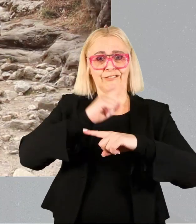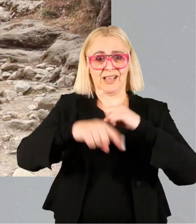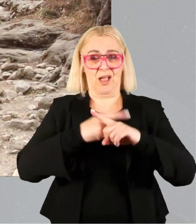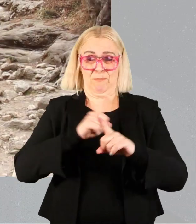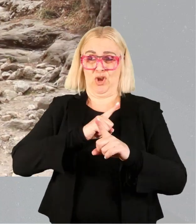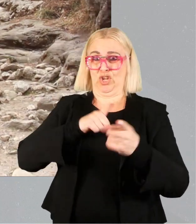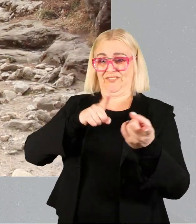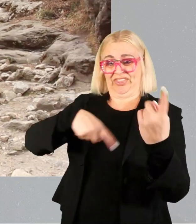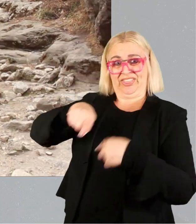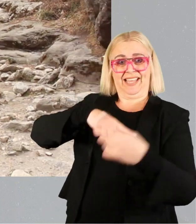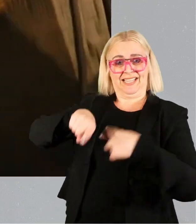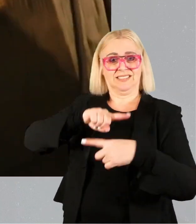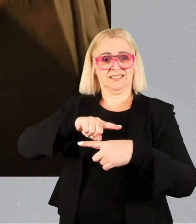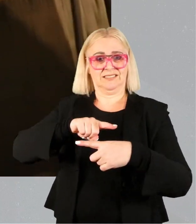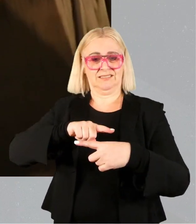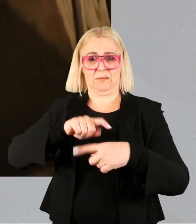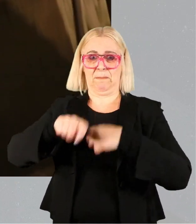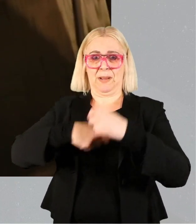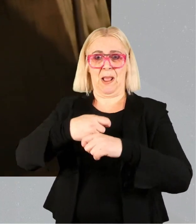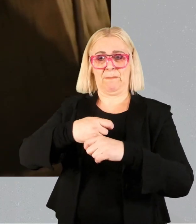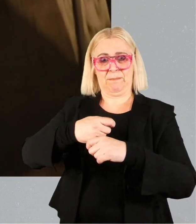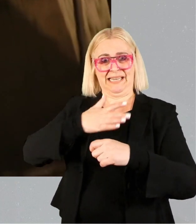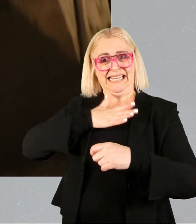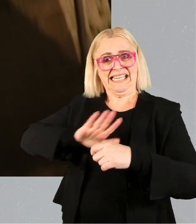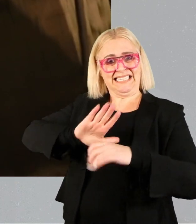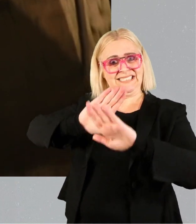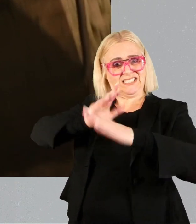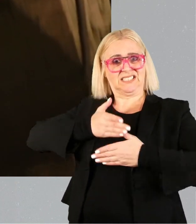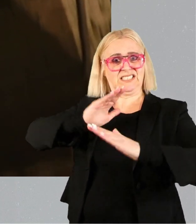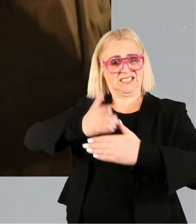happening every year. Because of all this, the need is quite high.